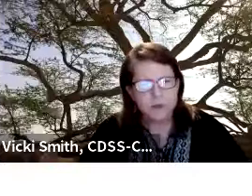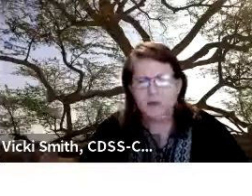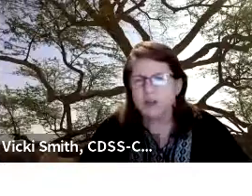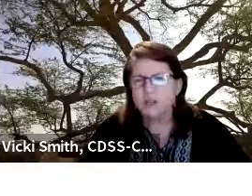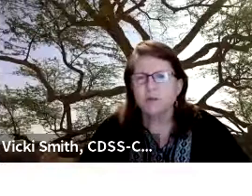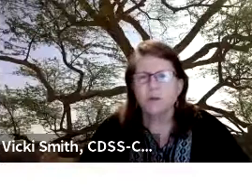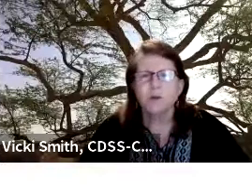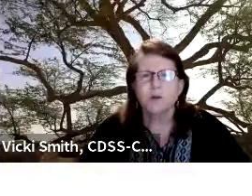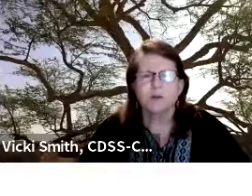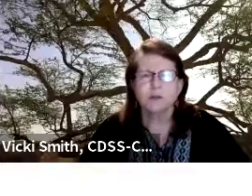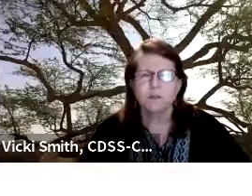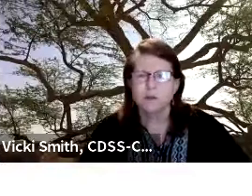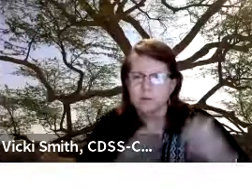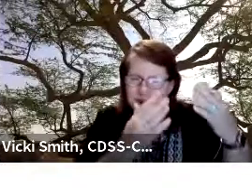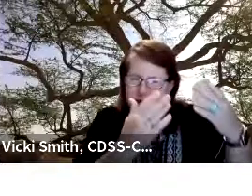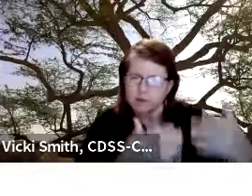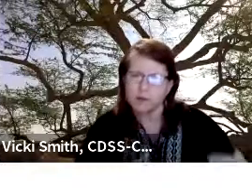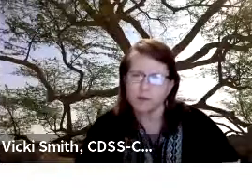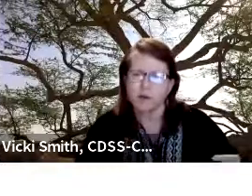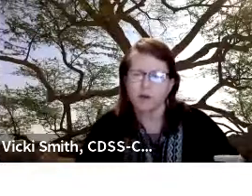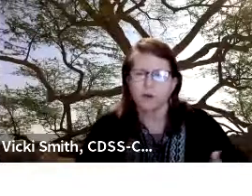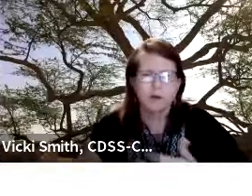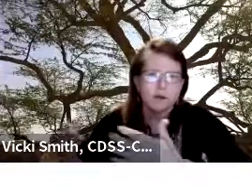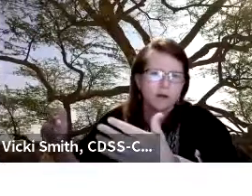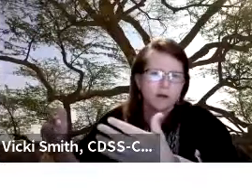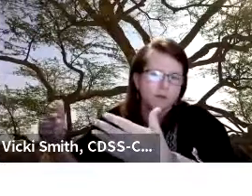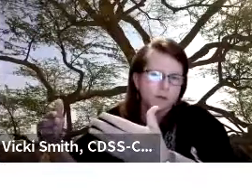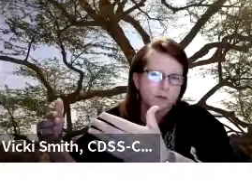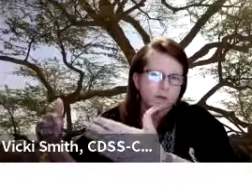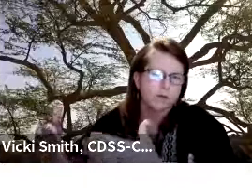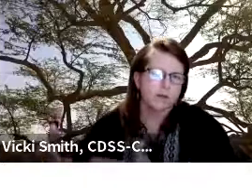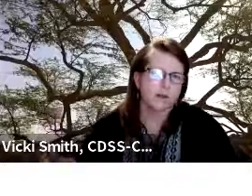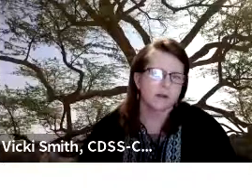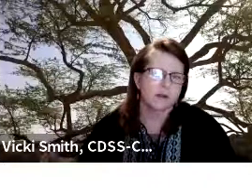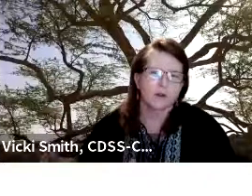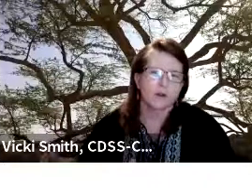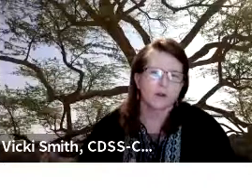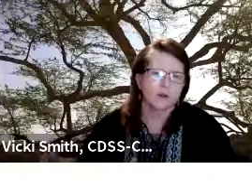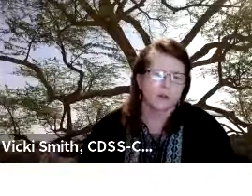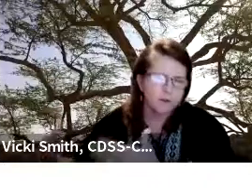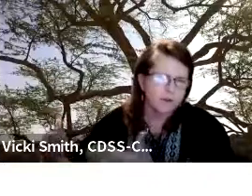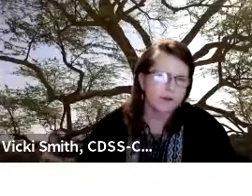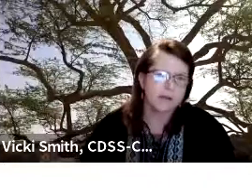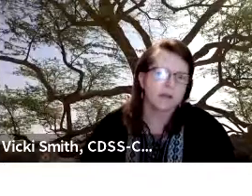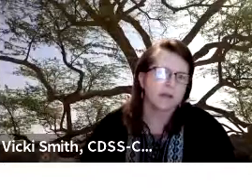Vicki Smith, CDSS-CCLD: A janice went over a number of the symptoms that are related to code and then a number of the symptoms that are related to the Caribbean code vaccine.